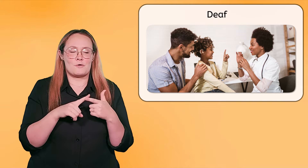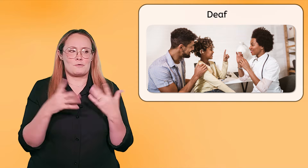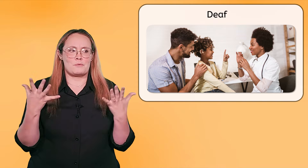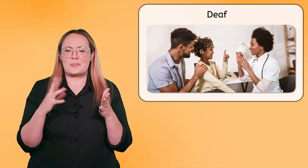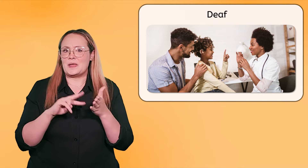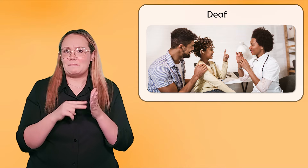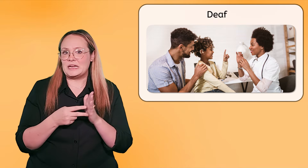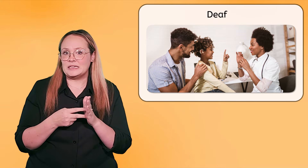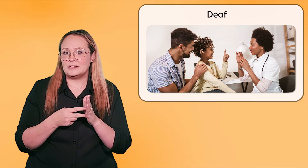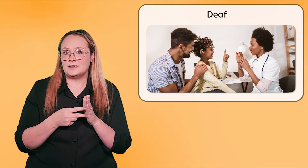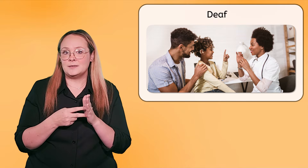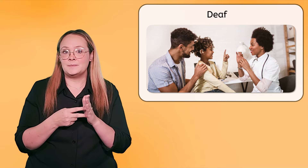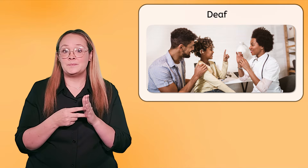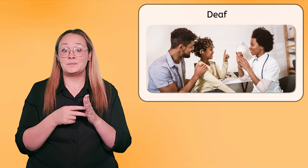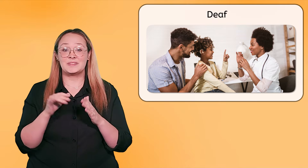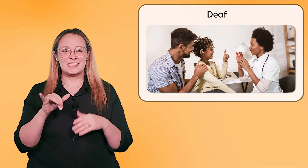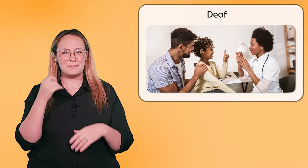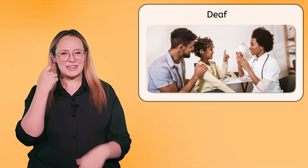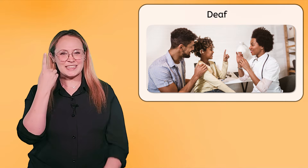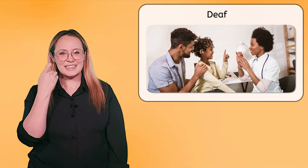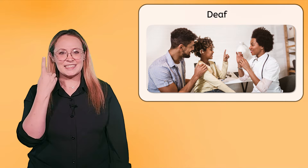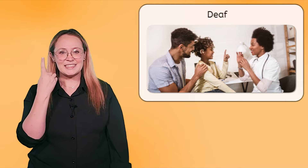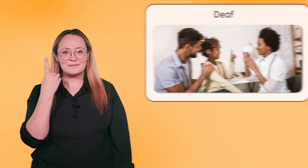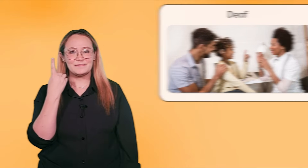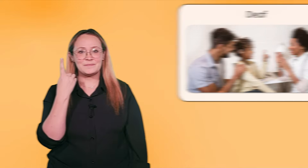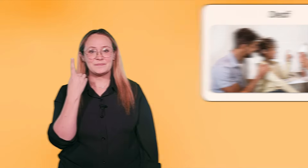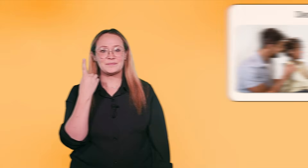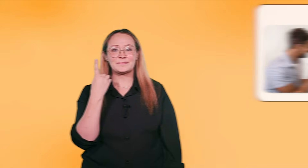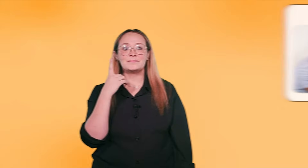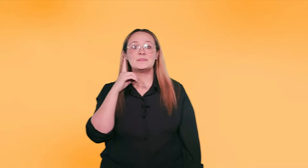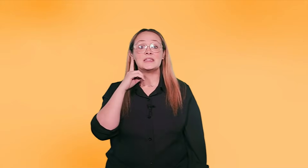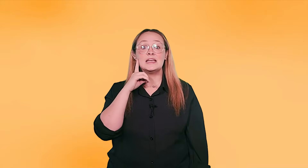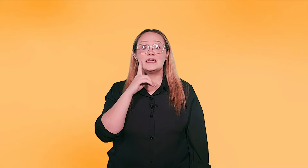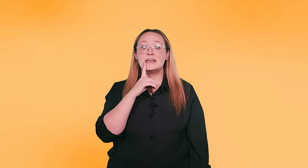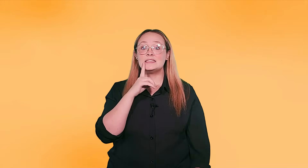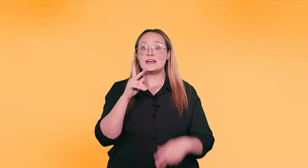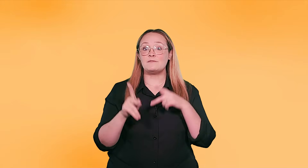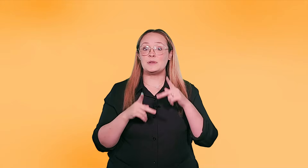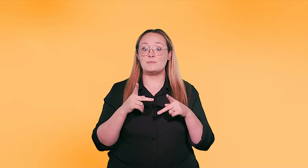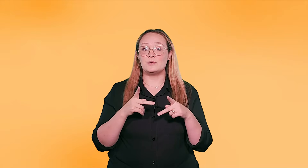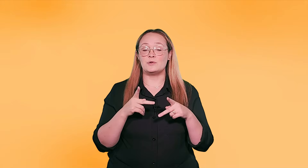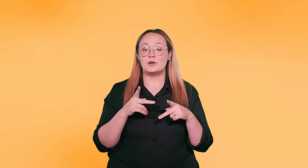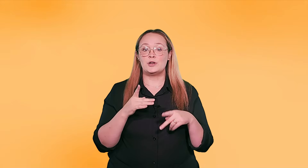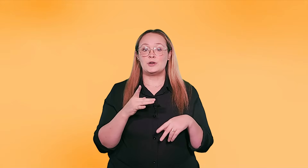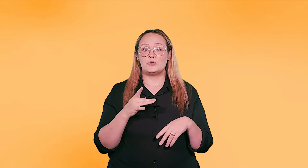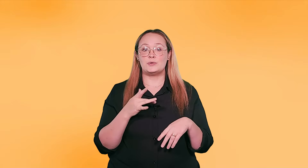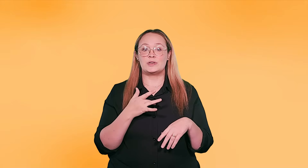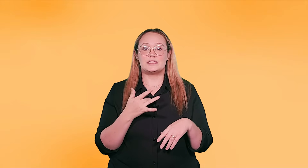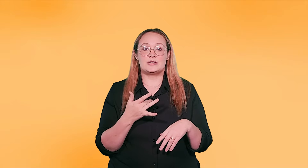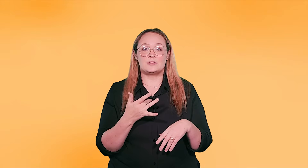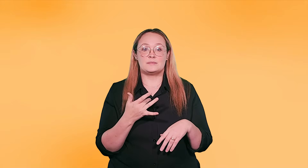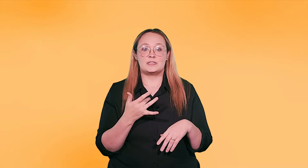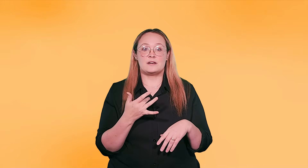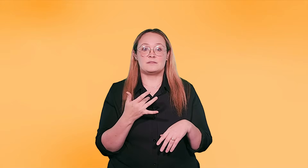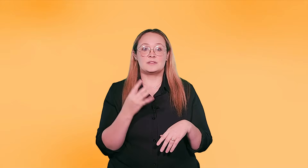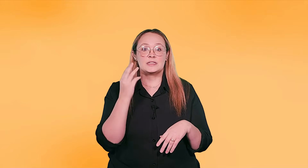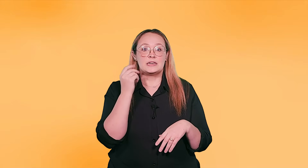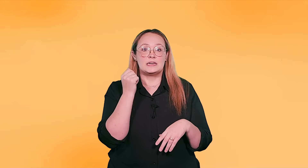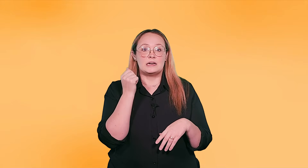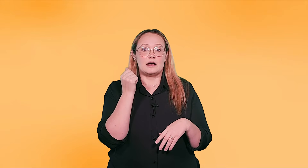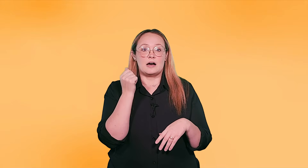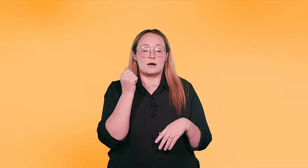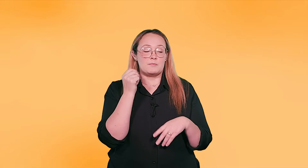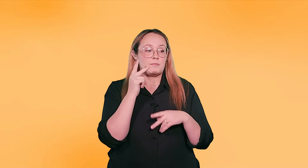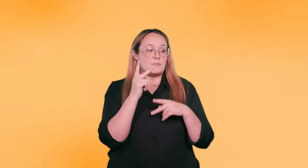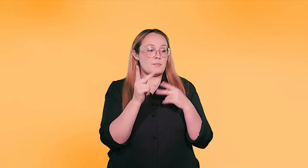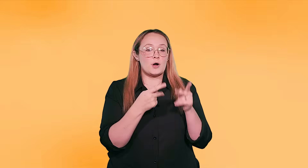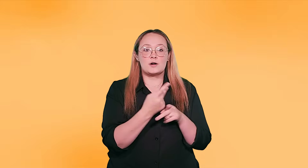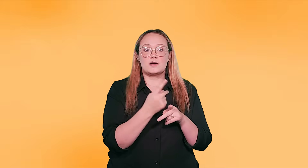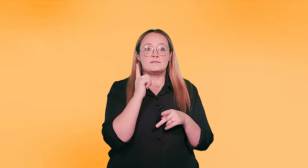or what they mean. Does that make sense? Deaf people who consider themselves part of